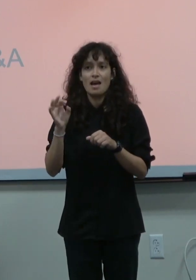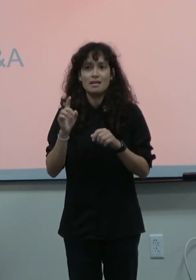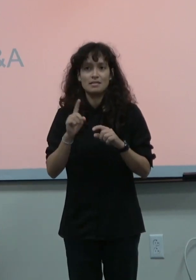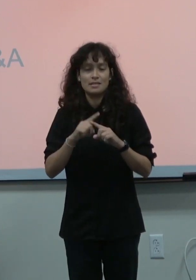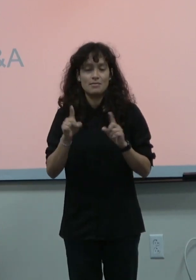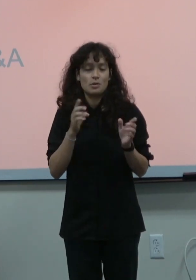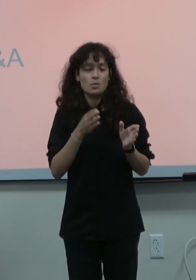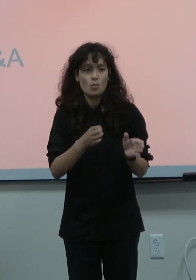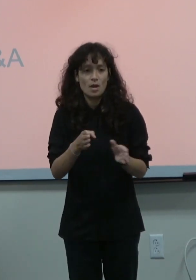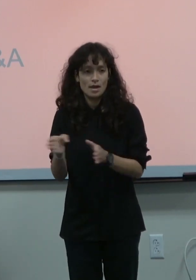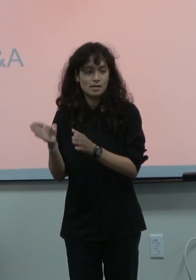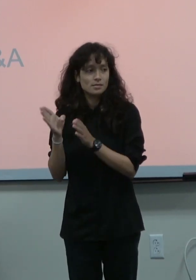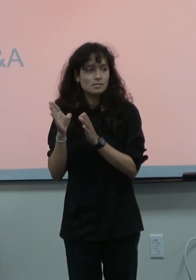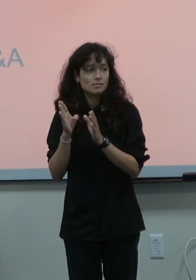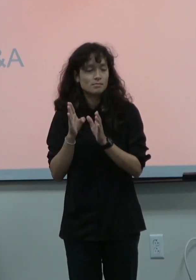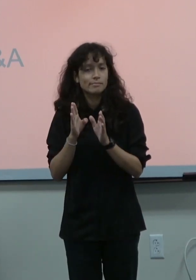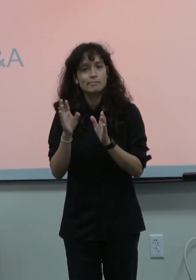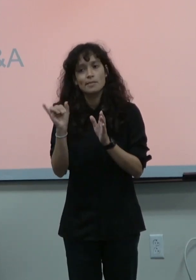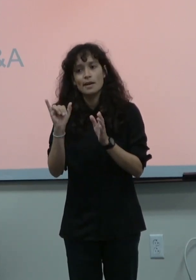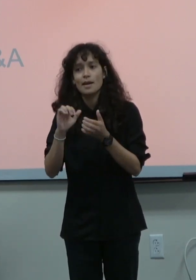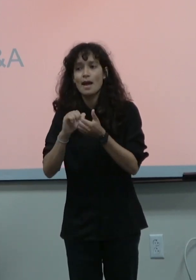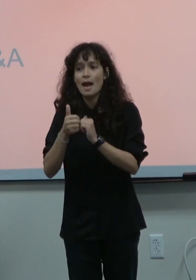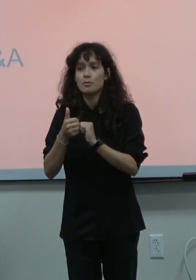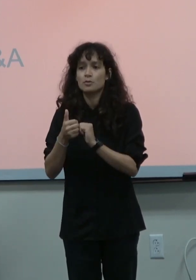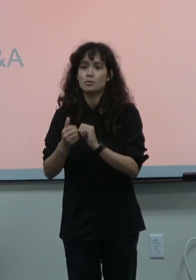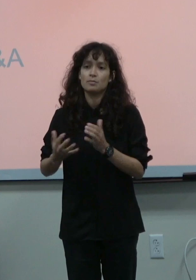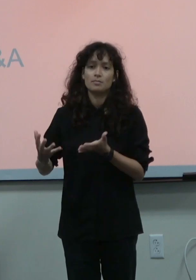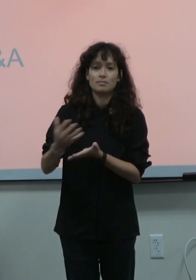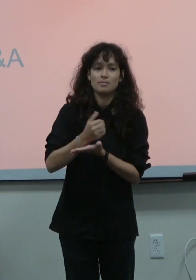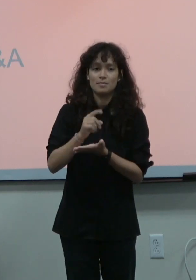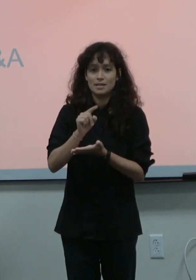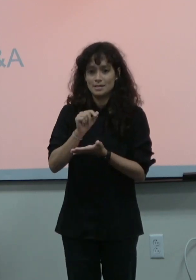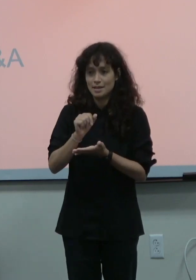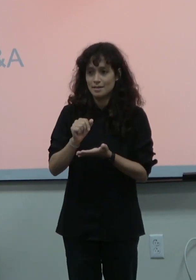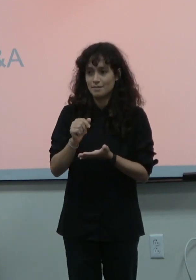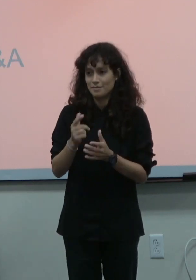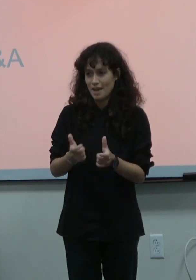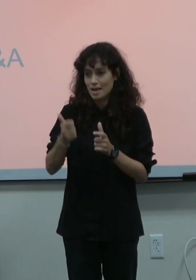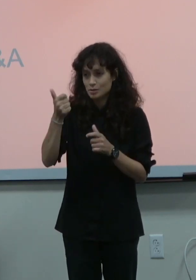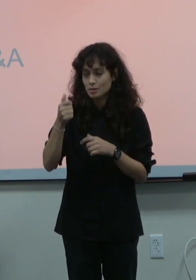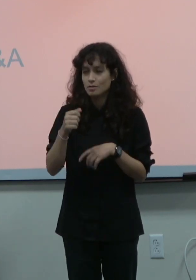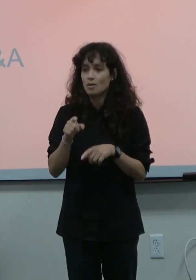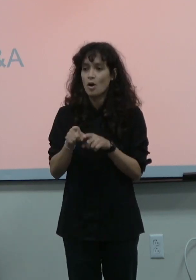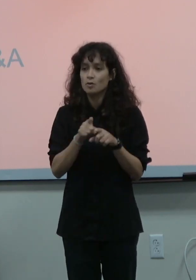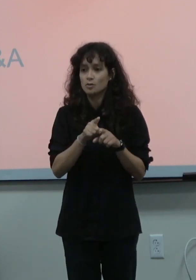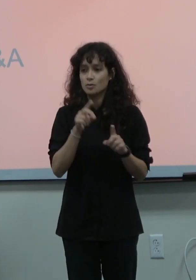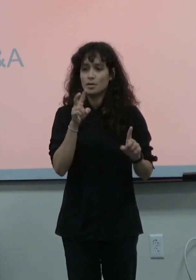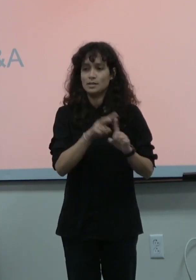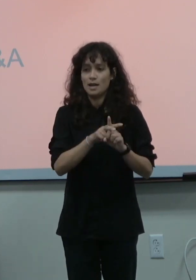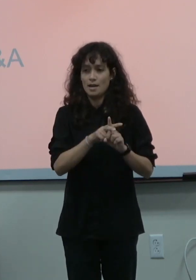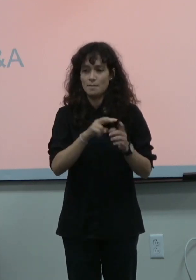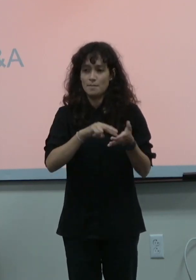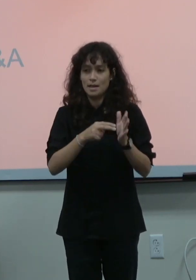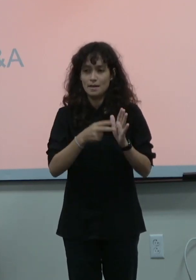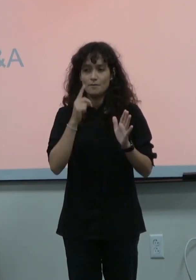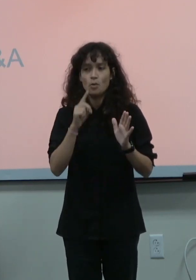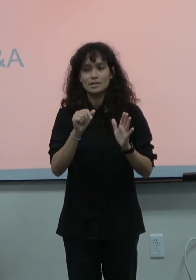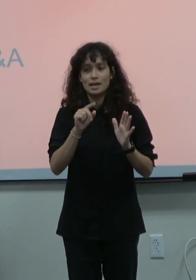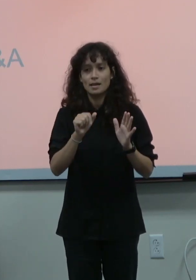how to compile the data faster but also give data meaning, like all those graphs. In the end, they're